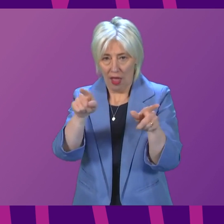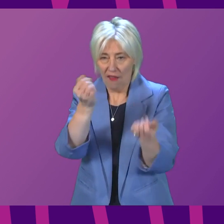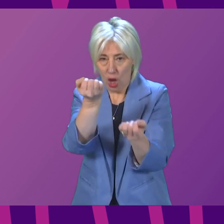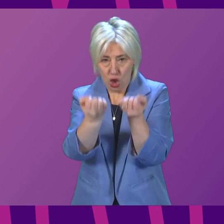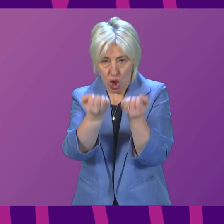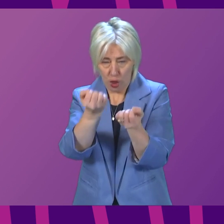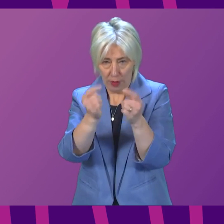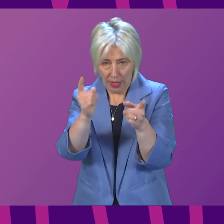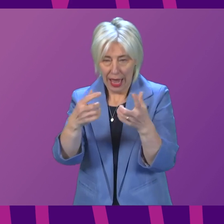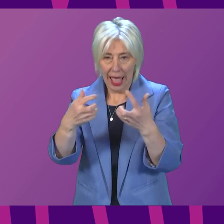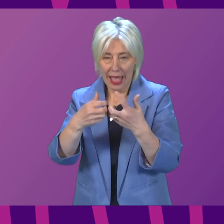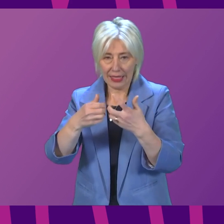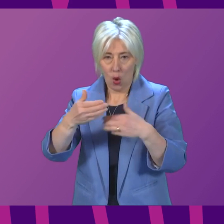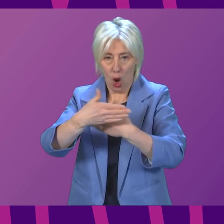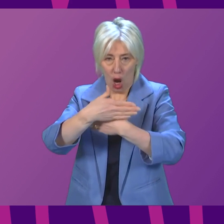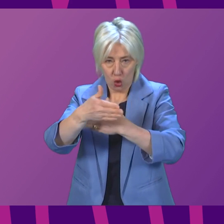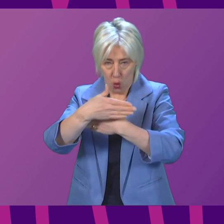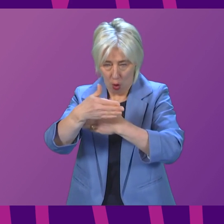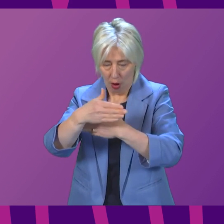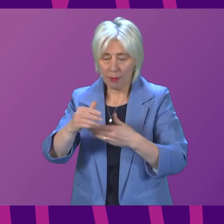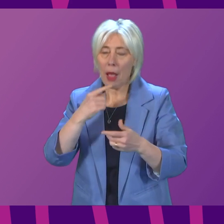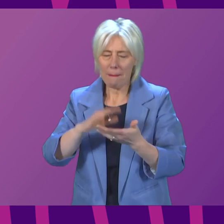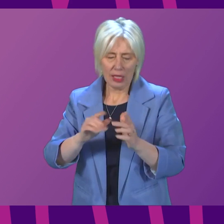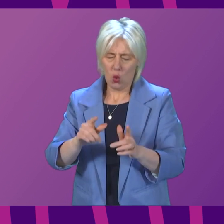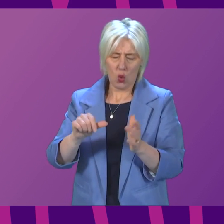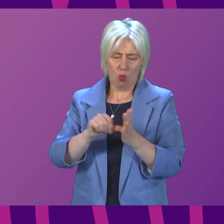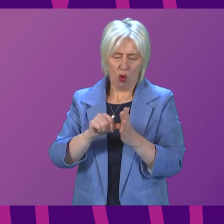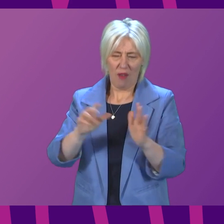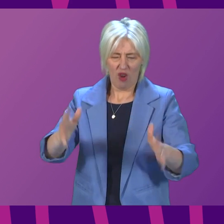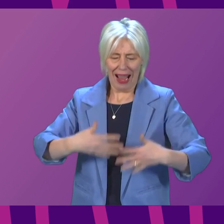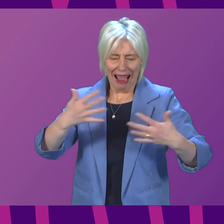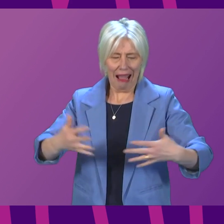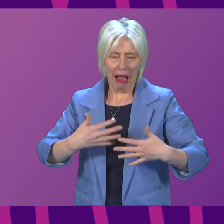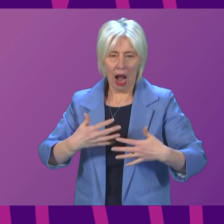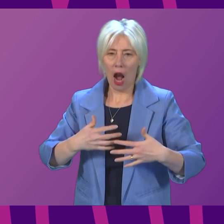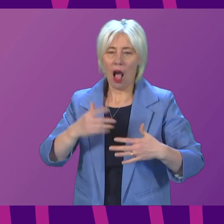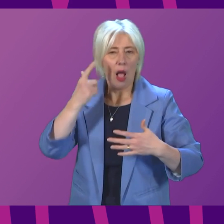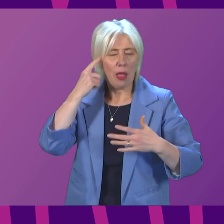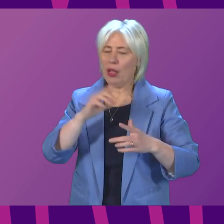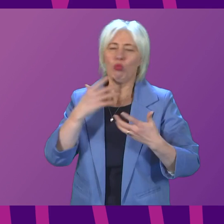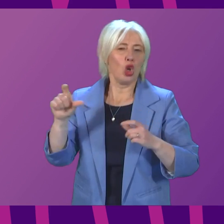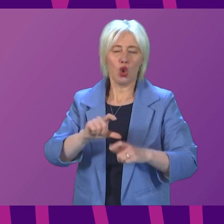the way in which a door is hanging is inhibiting the air flow, he thinks that no rectification should be made to that?